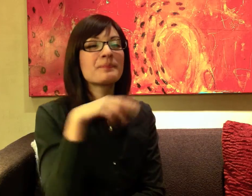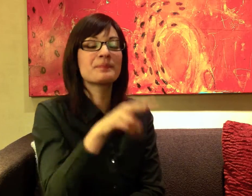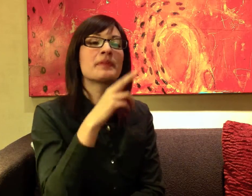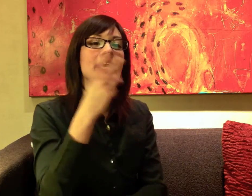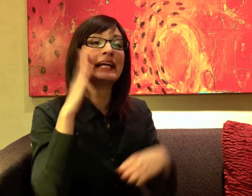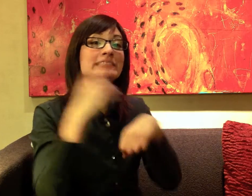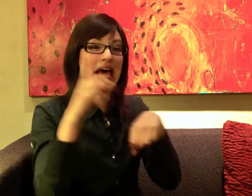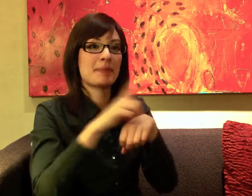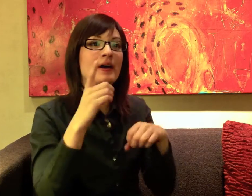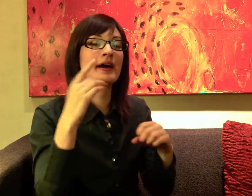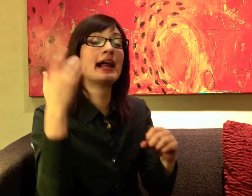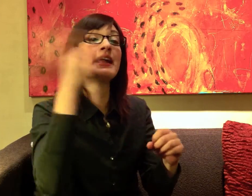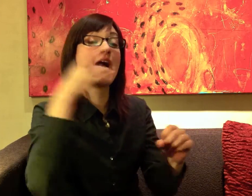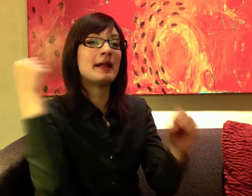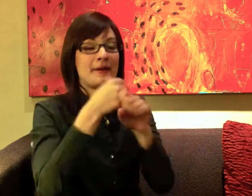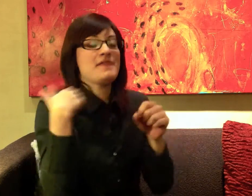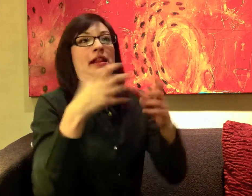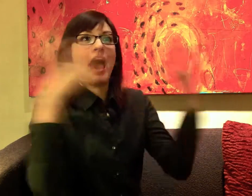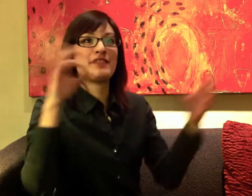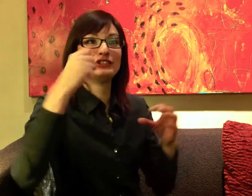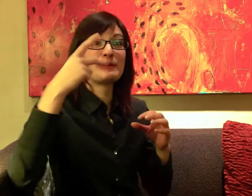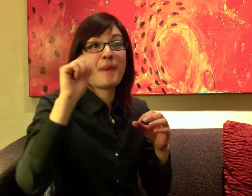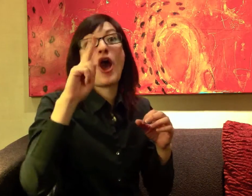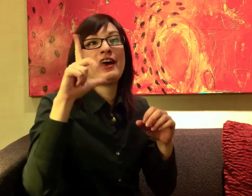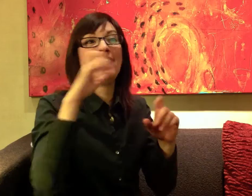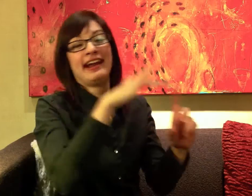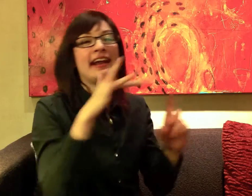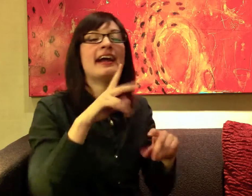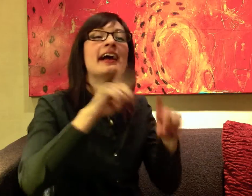You know how a diamond gets a lot of sparkle when the light strikes on the surface...